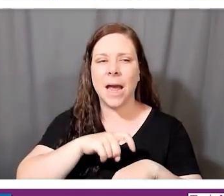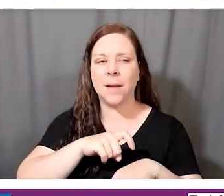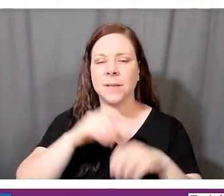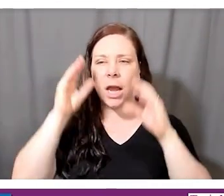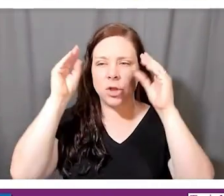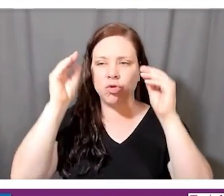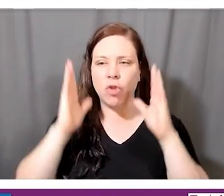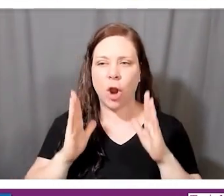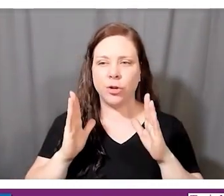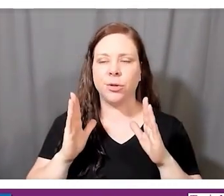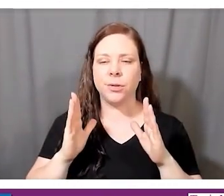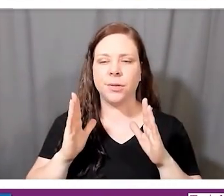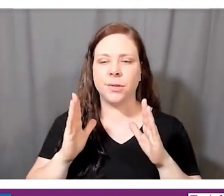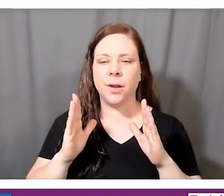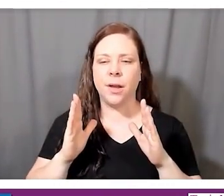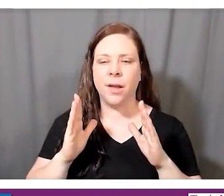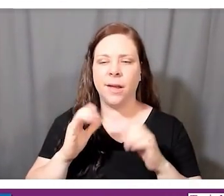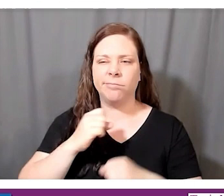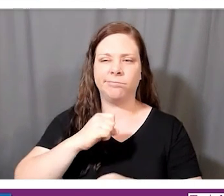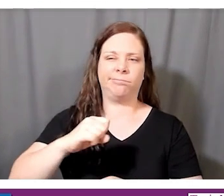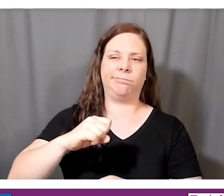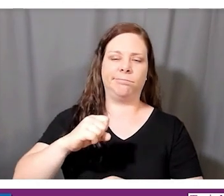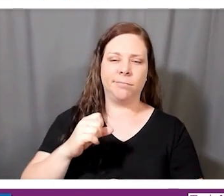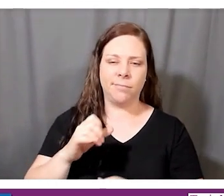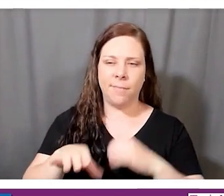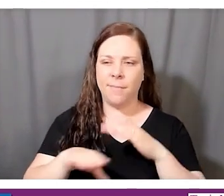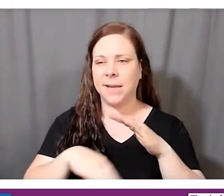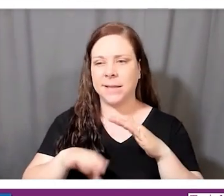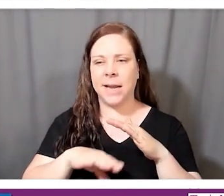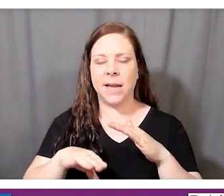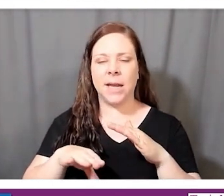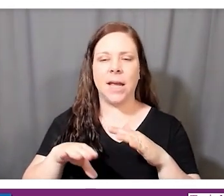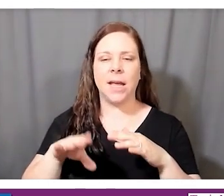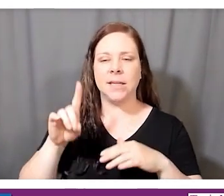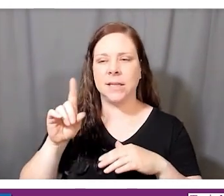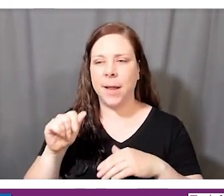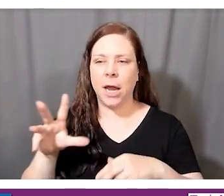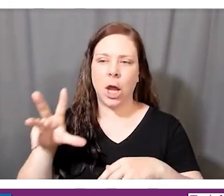on basic disability inclusion efforts because they feel like it invalidates their tests,